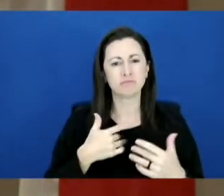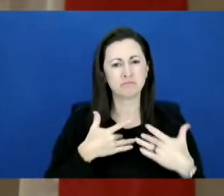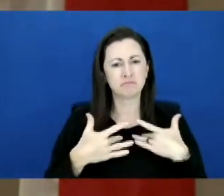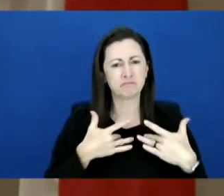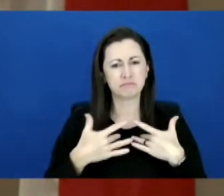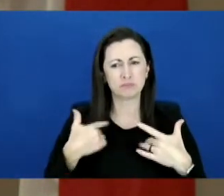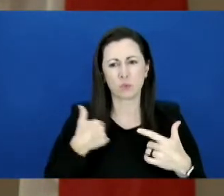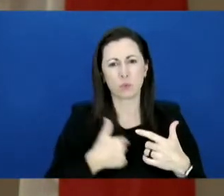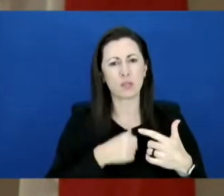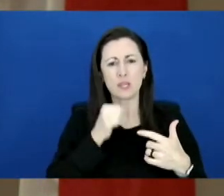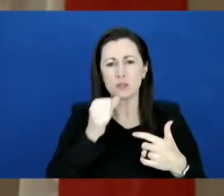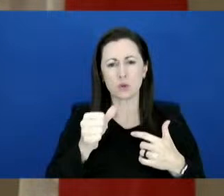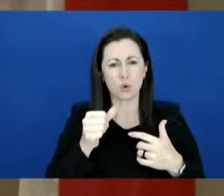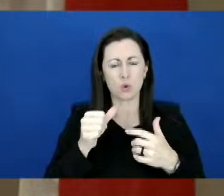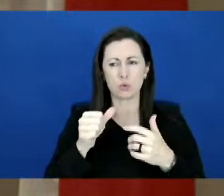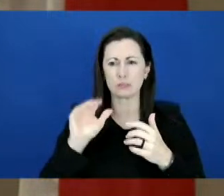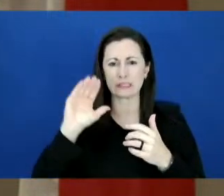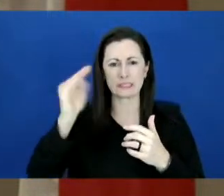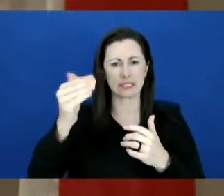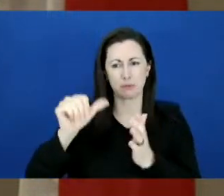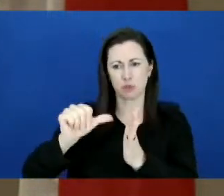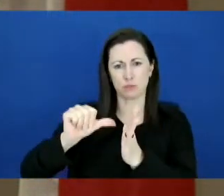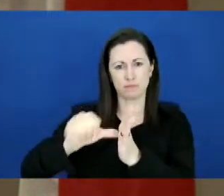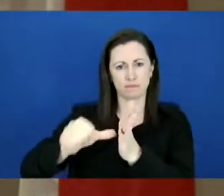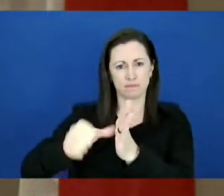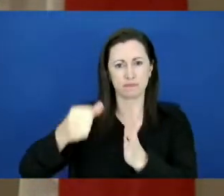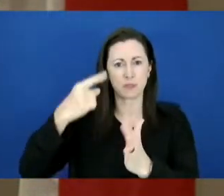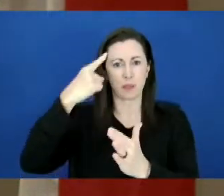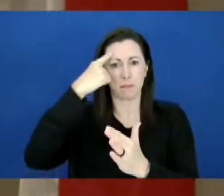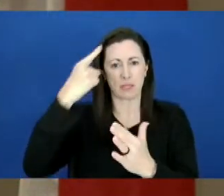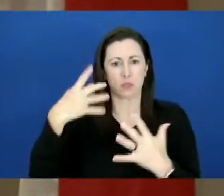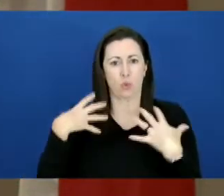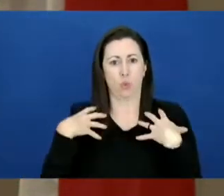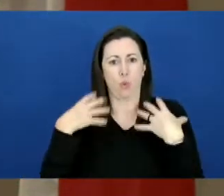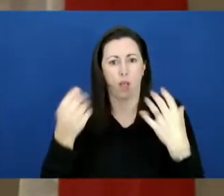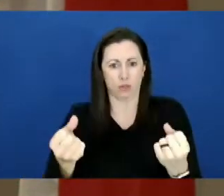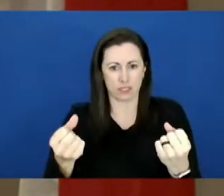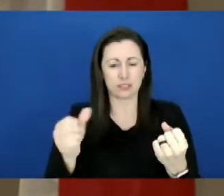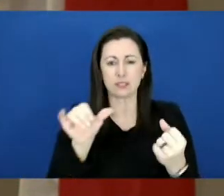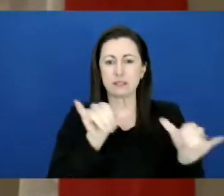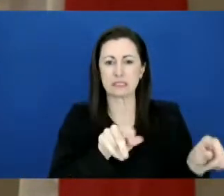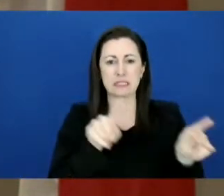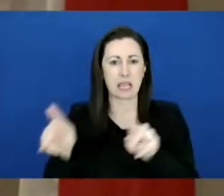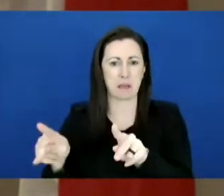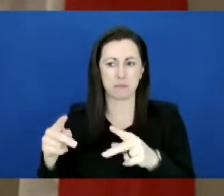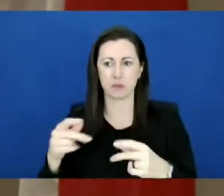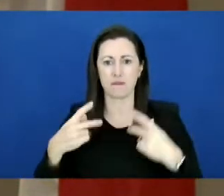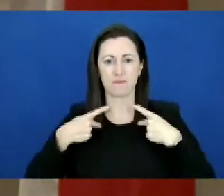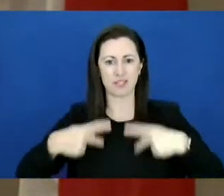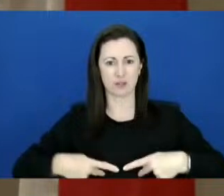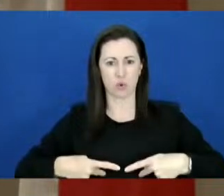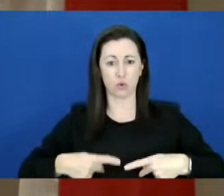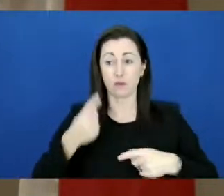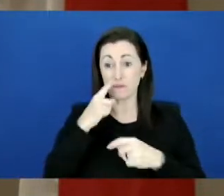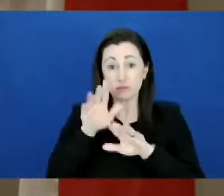TO YOUTH.